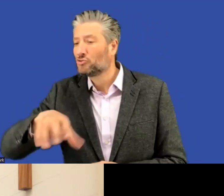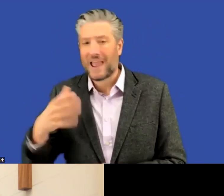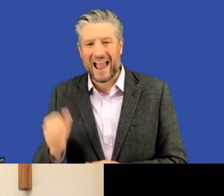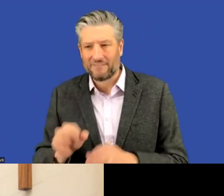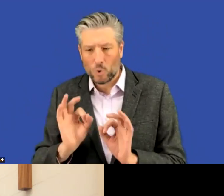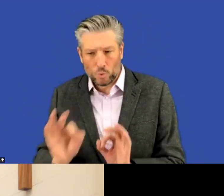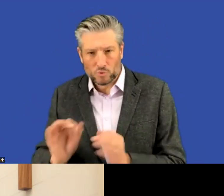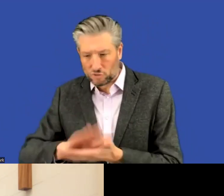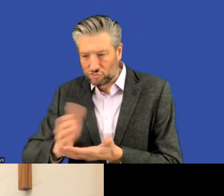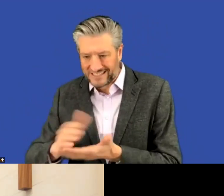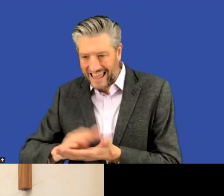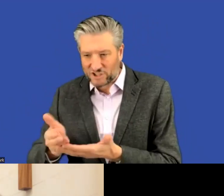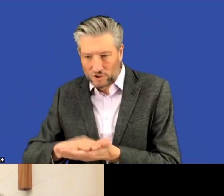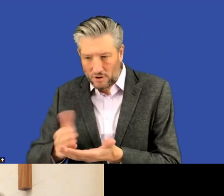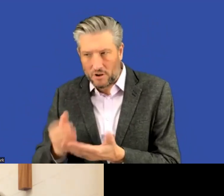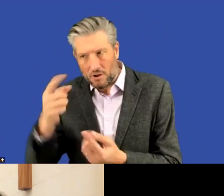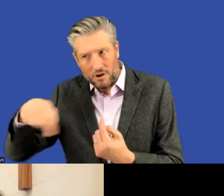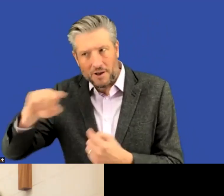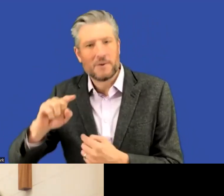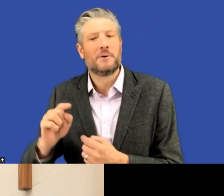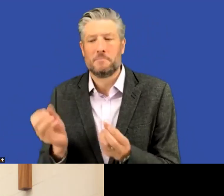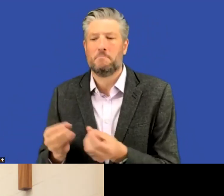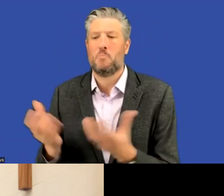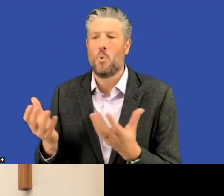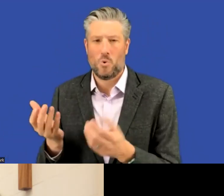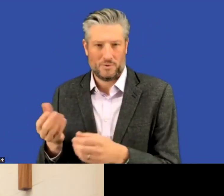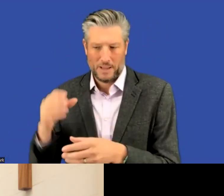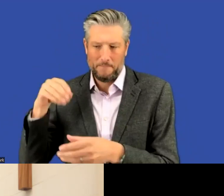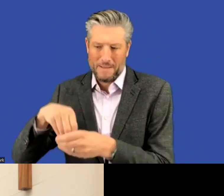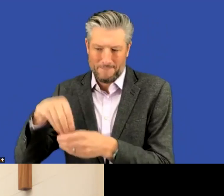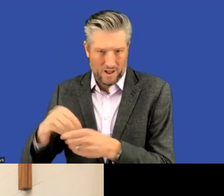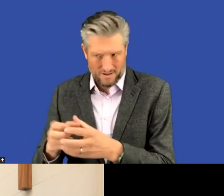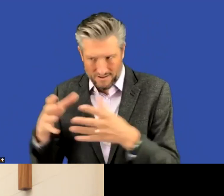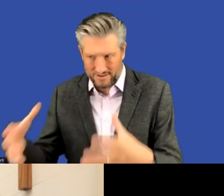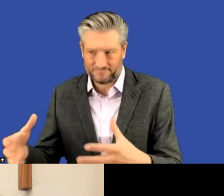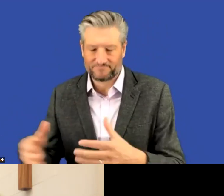Then there's also something called "not invented here in France," so I think we need to probably